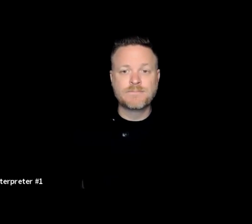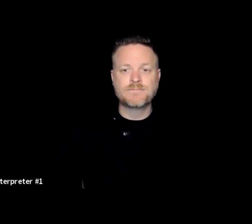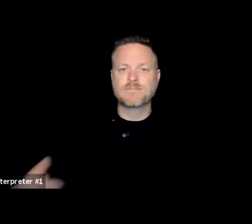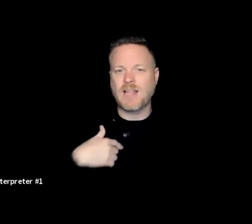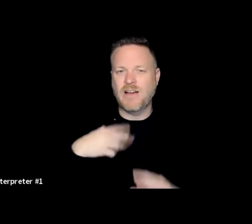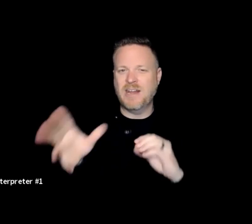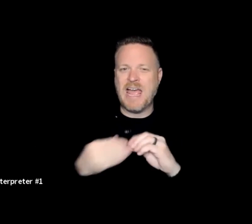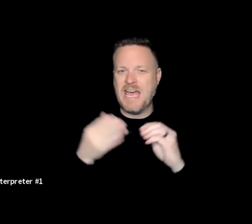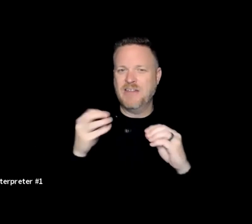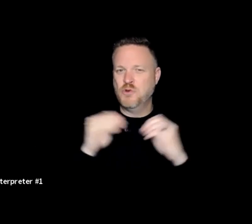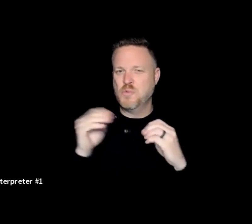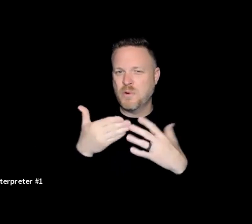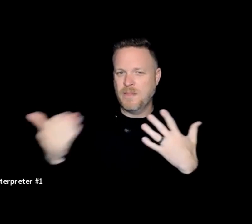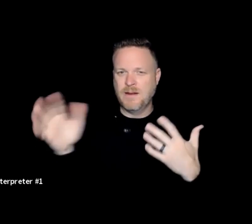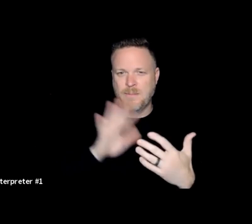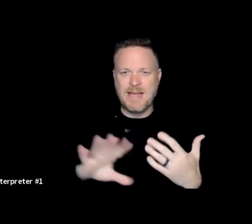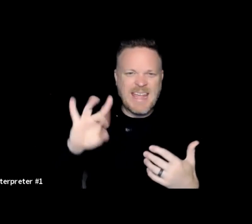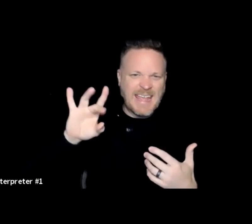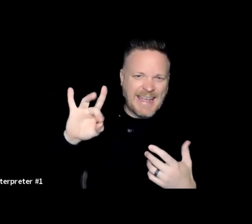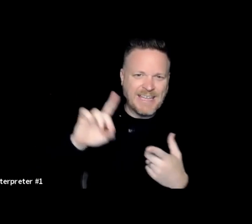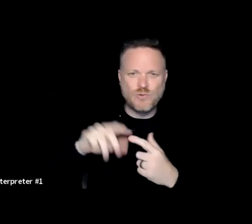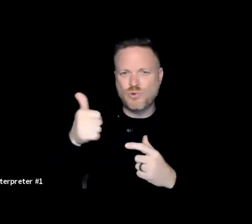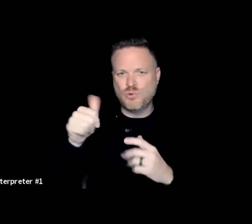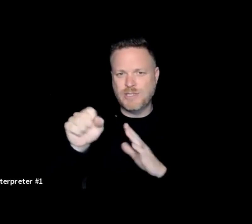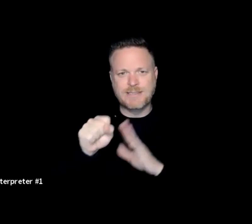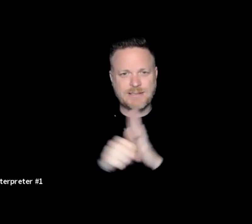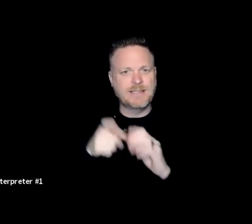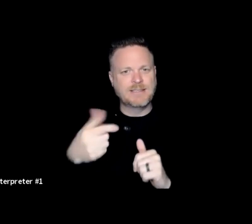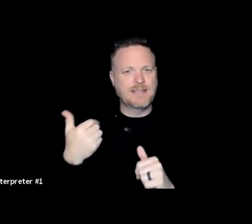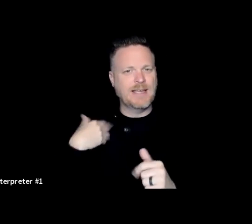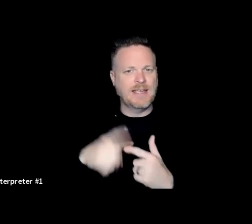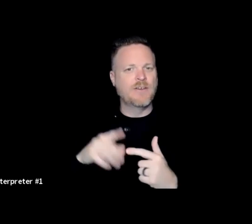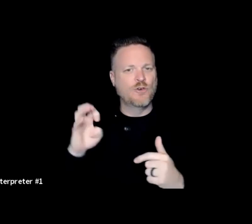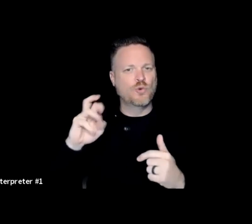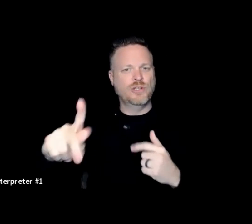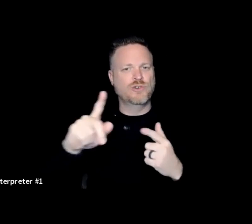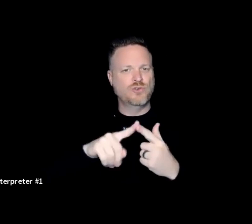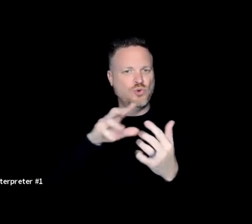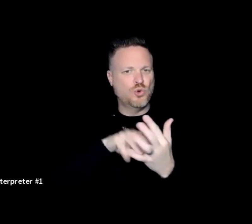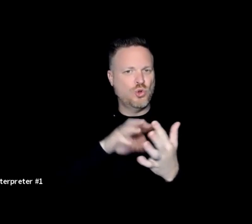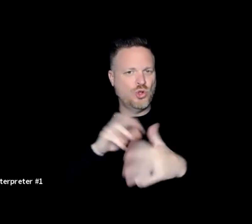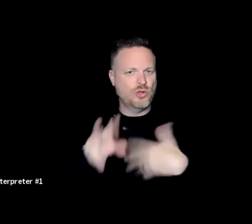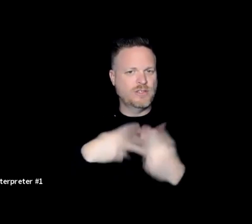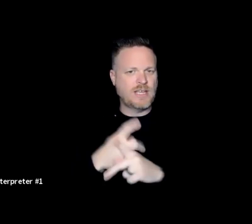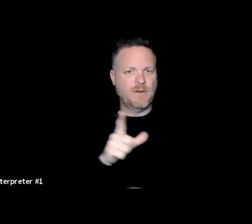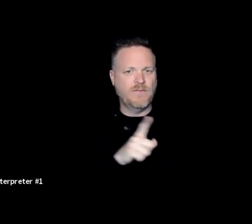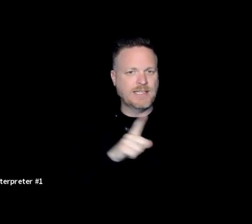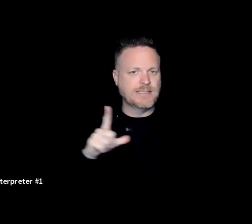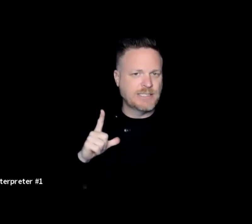There are about 8 10 states that have created some kind of Return to Learn legislation language.